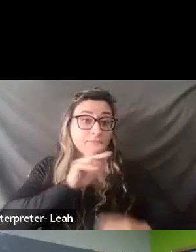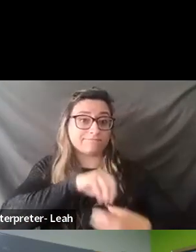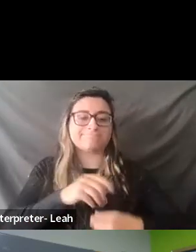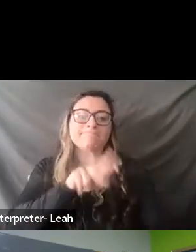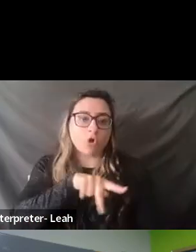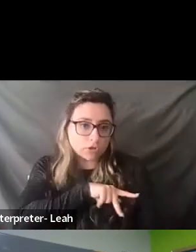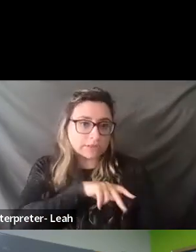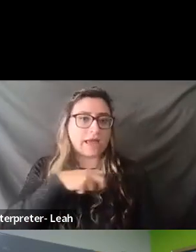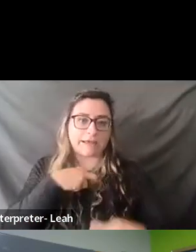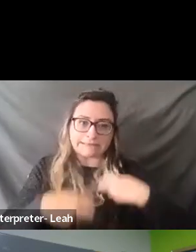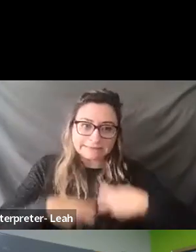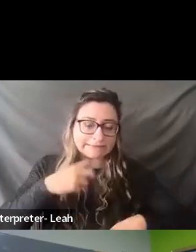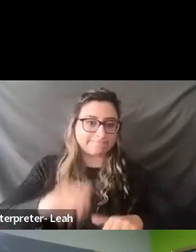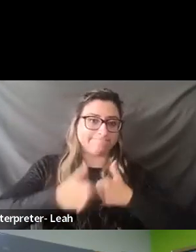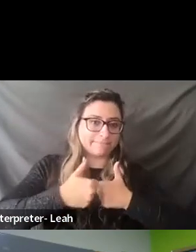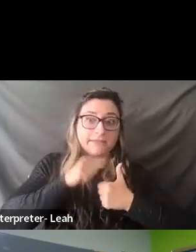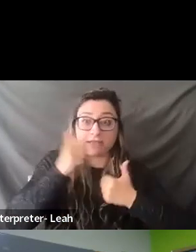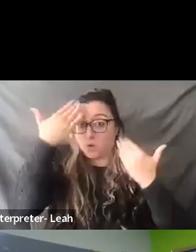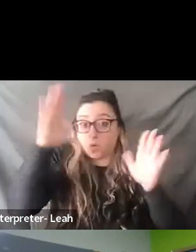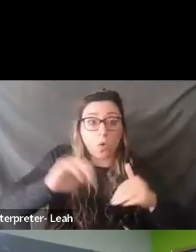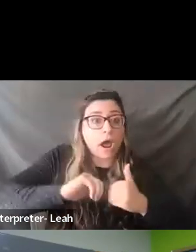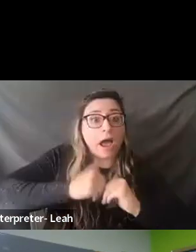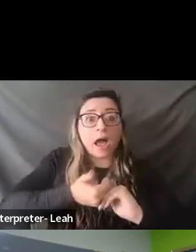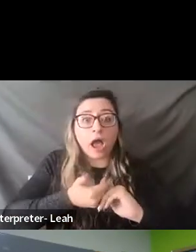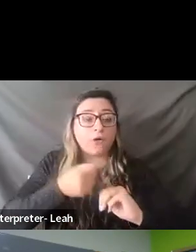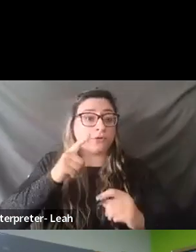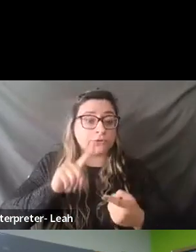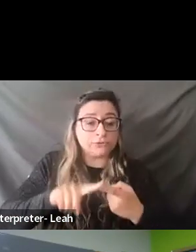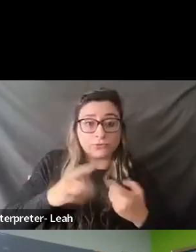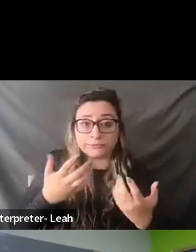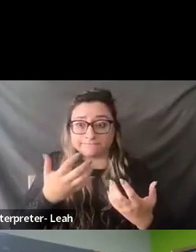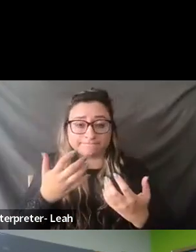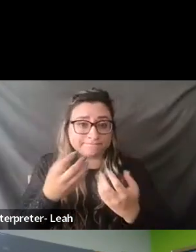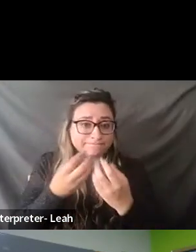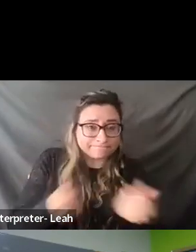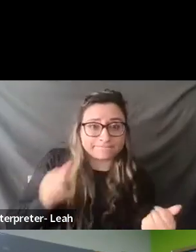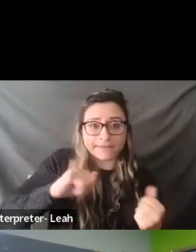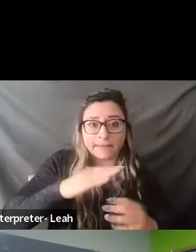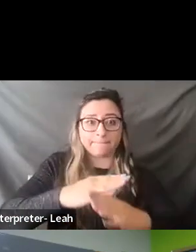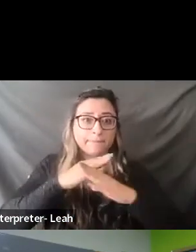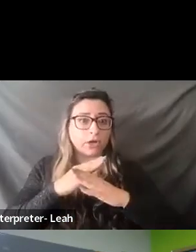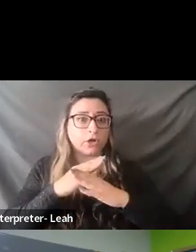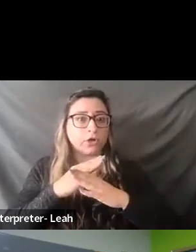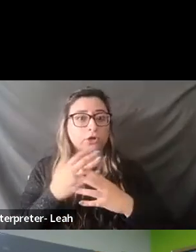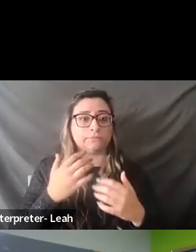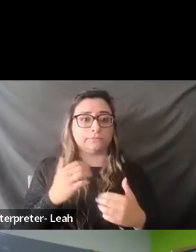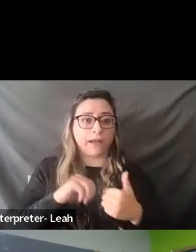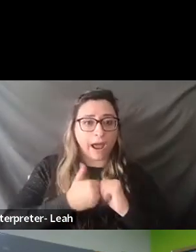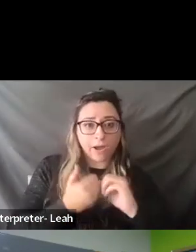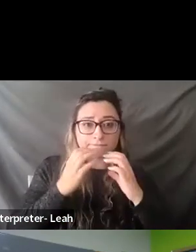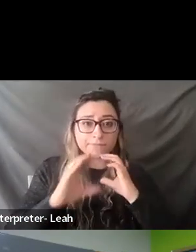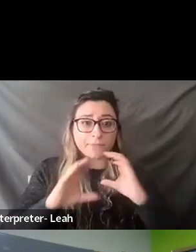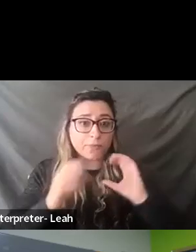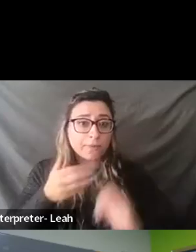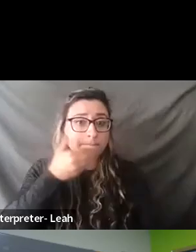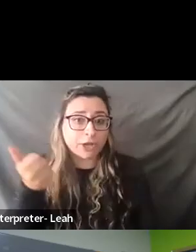And the -- their own ability to adequately communicate with the communicate and in addition adequately communicate with people specifically when they were in a vaccination point of dispensing, whether in a shelter or any other disaster situation, they knew their communication was lacking.